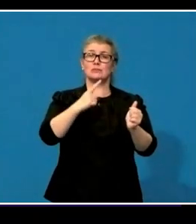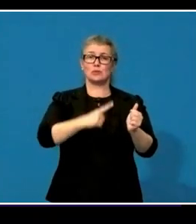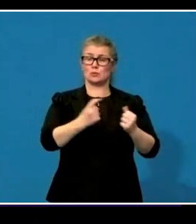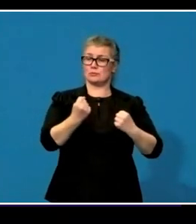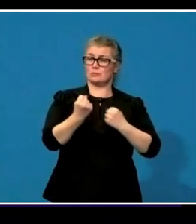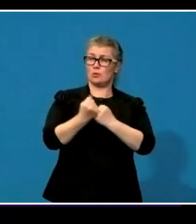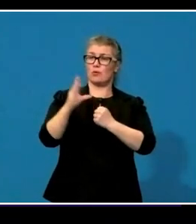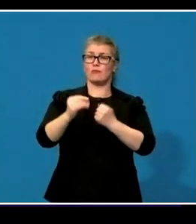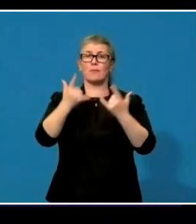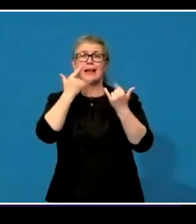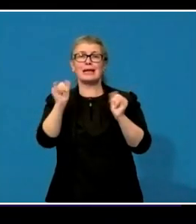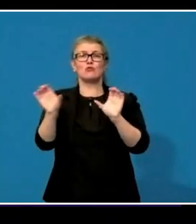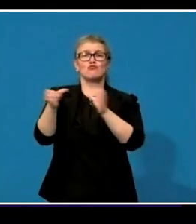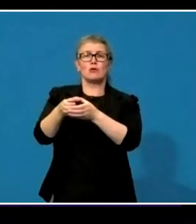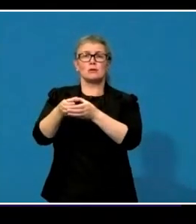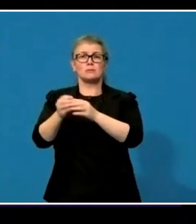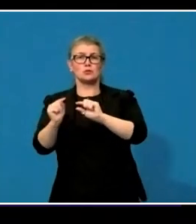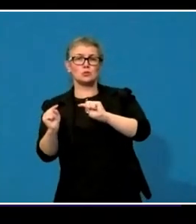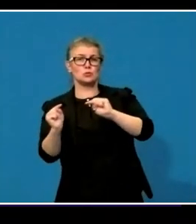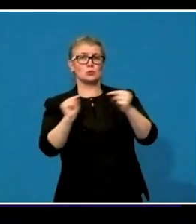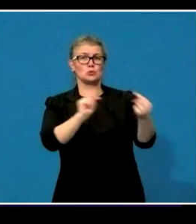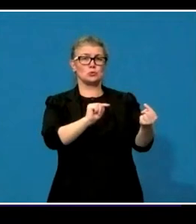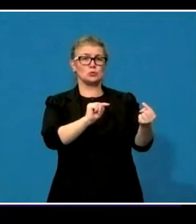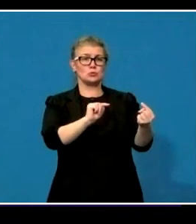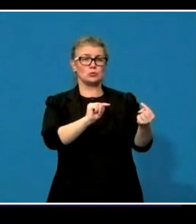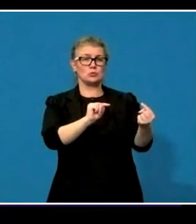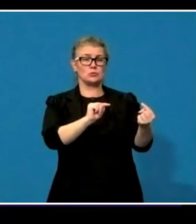to be able to fight against them pursuing a further order.